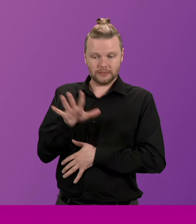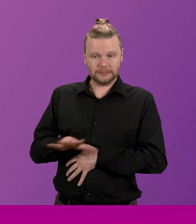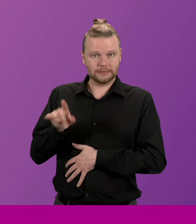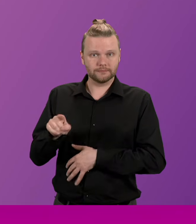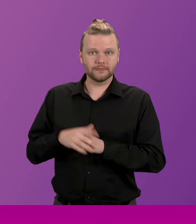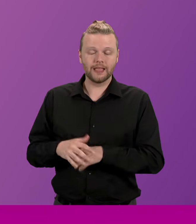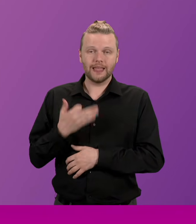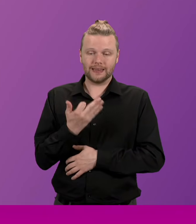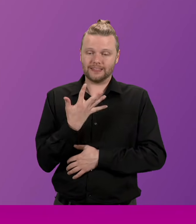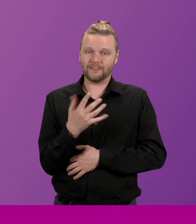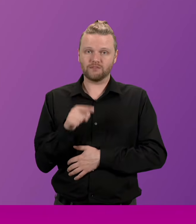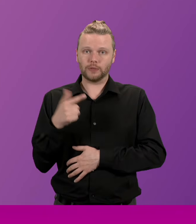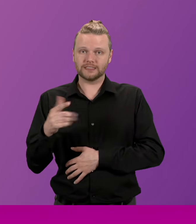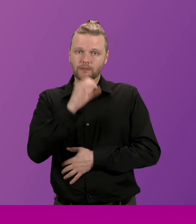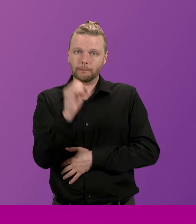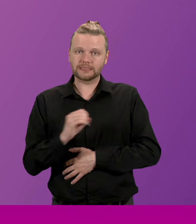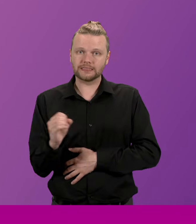positive destinations after leaving school. In 2024-25, 95.7 per cent of school leavers were in